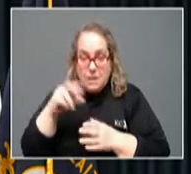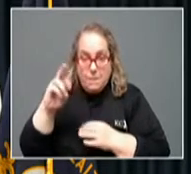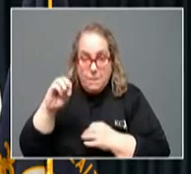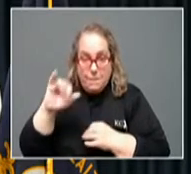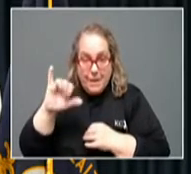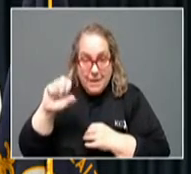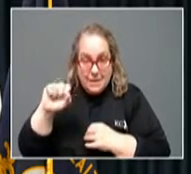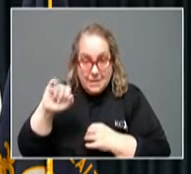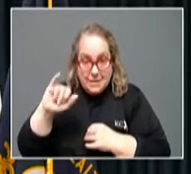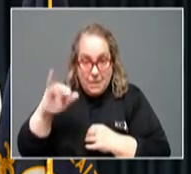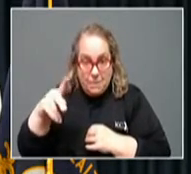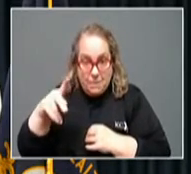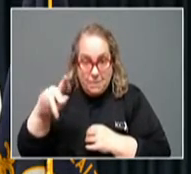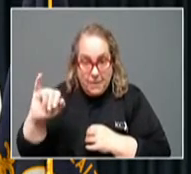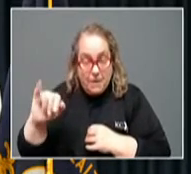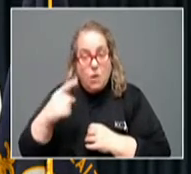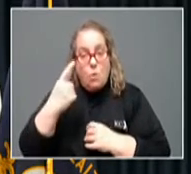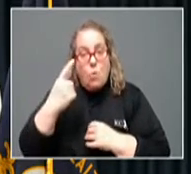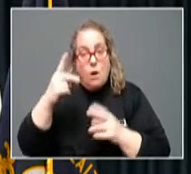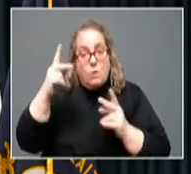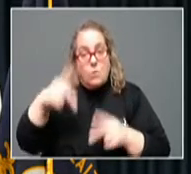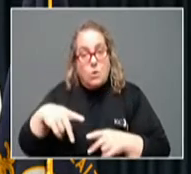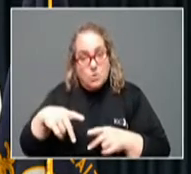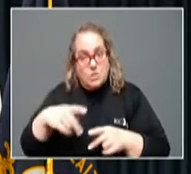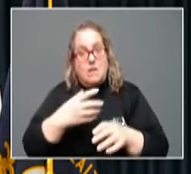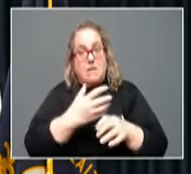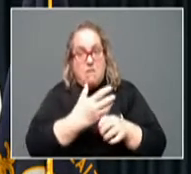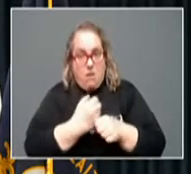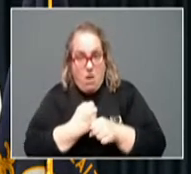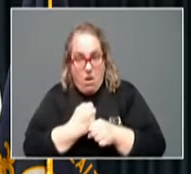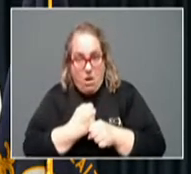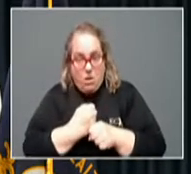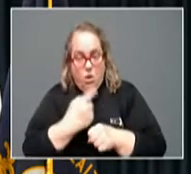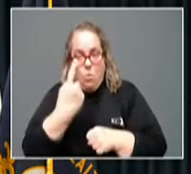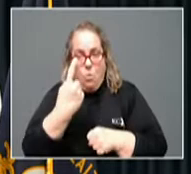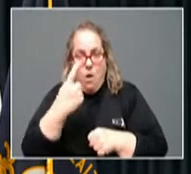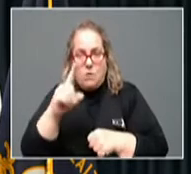one person had received one dose of a vaccine, I believe the others were